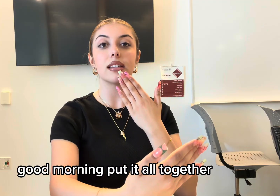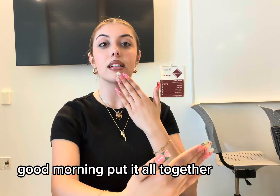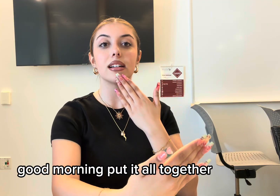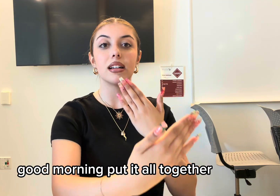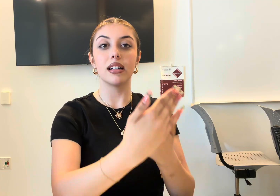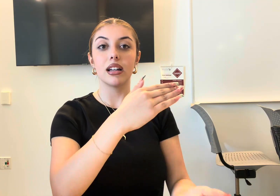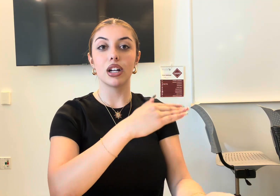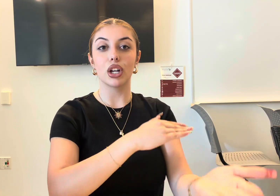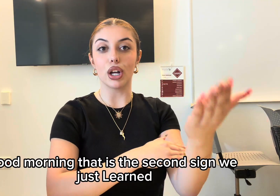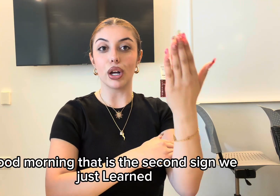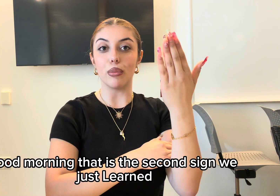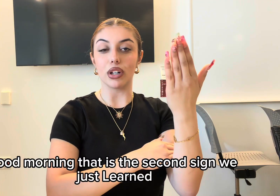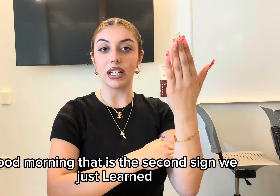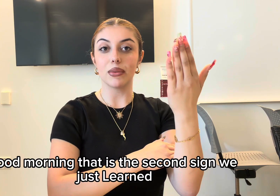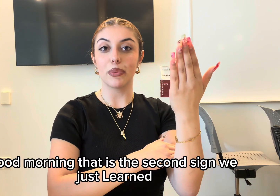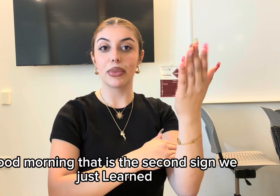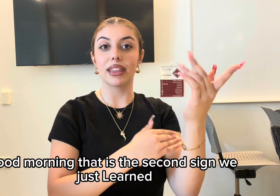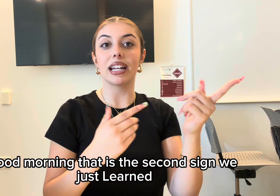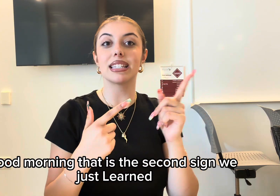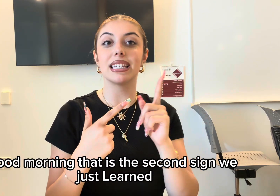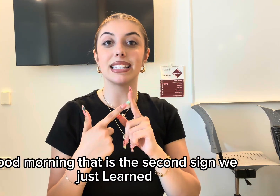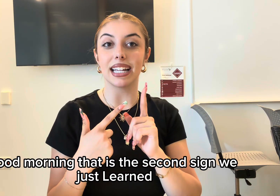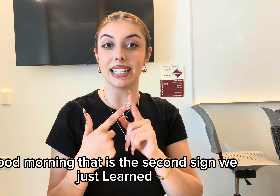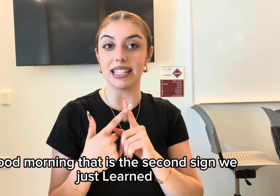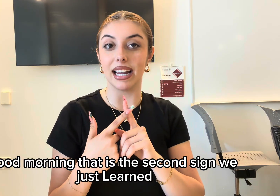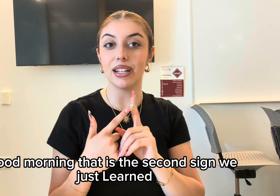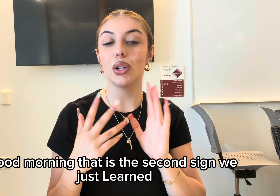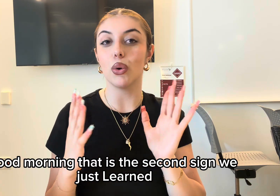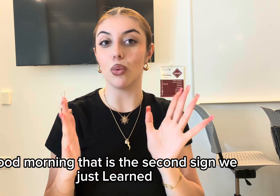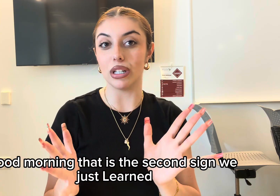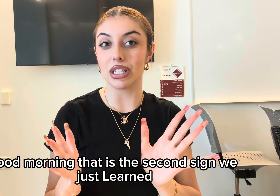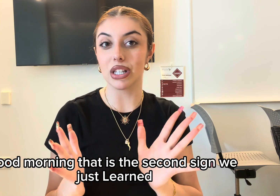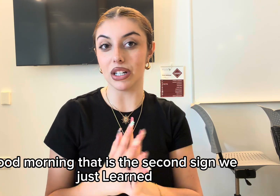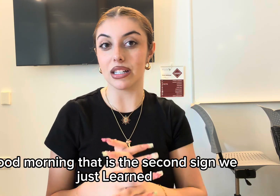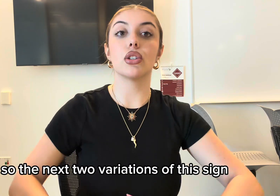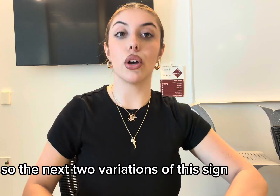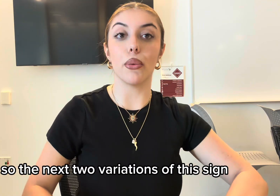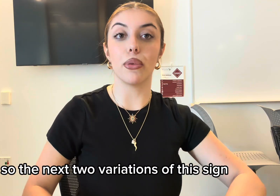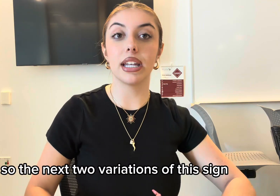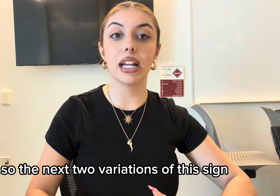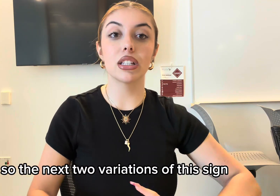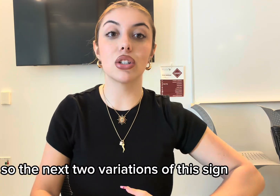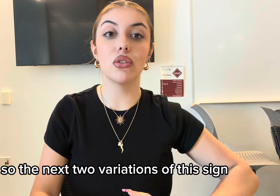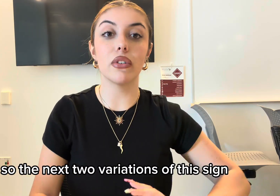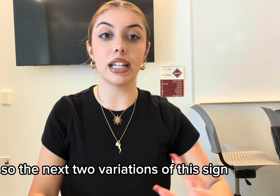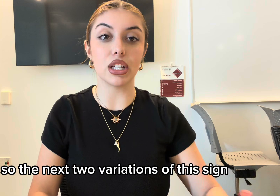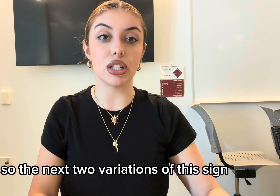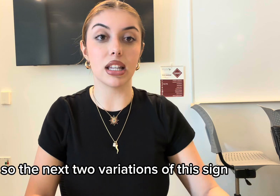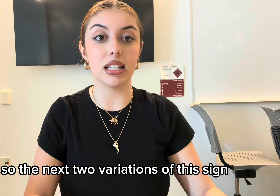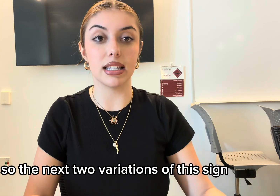together, good morning. That is the second sign we just learned. So the next two variations of this